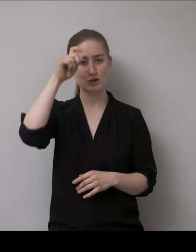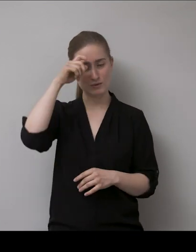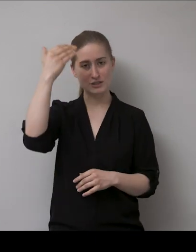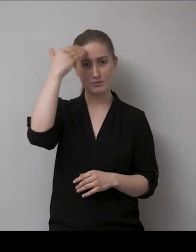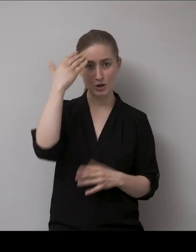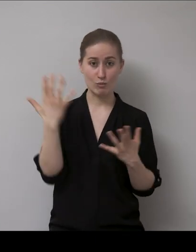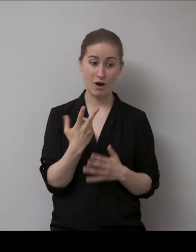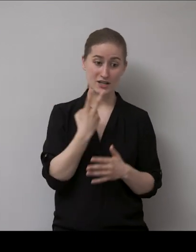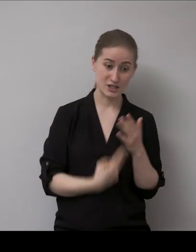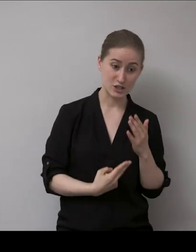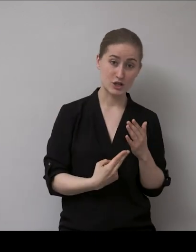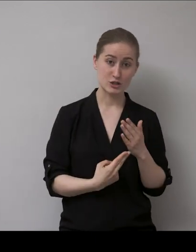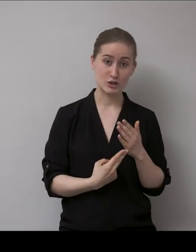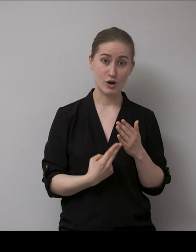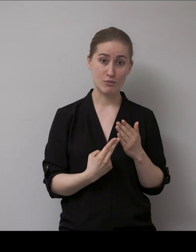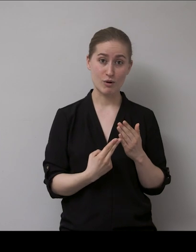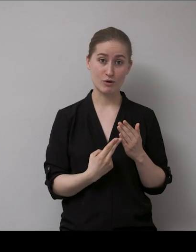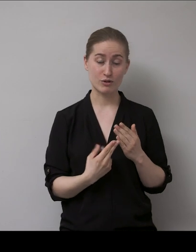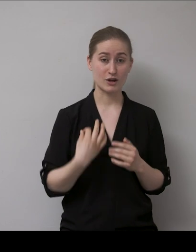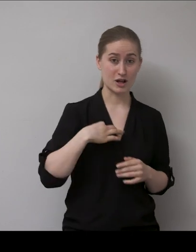what is both consequential and rewarding to you.